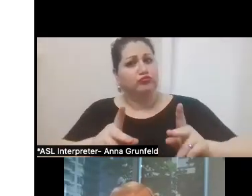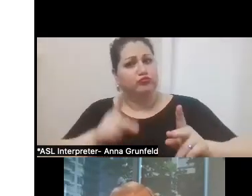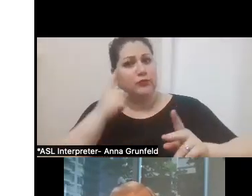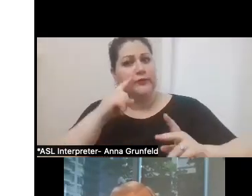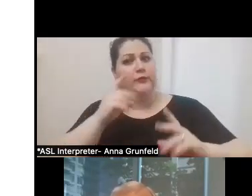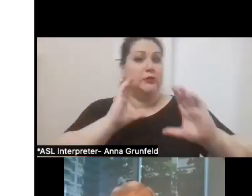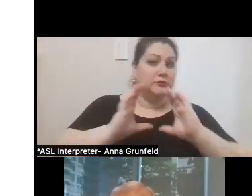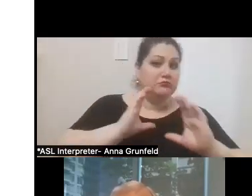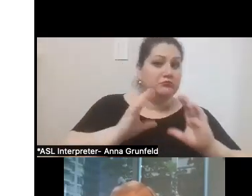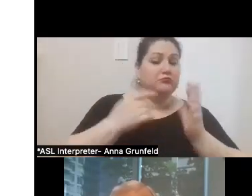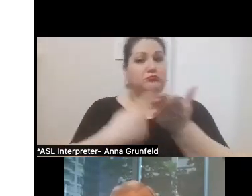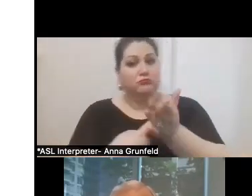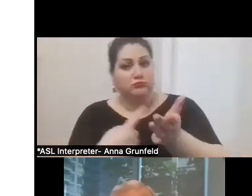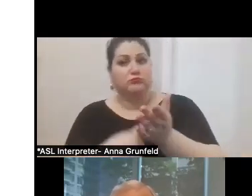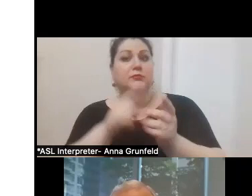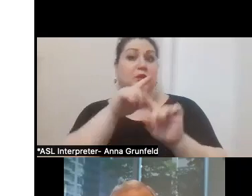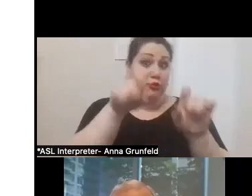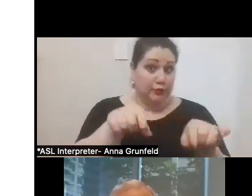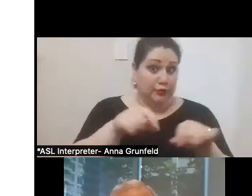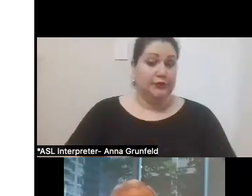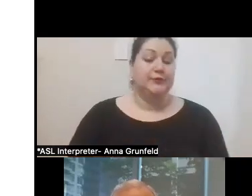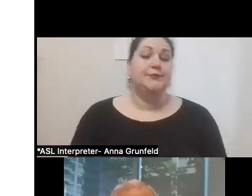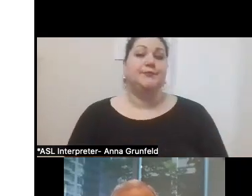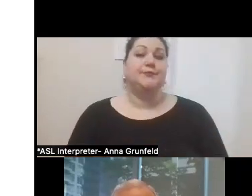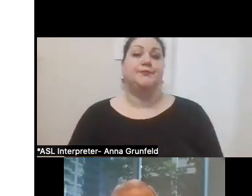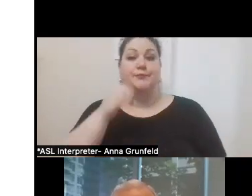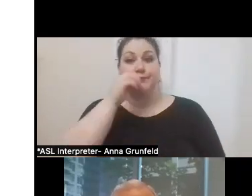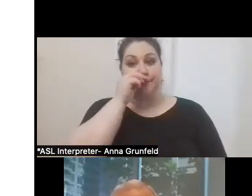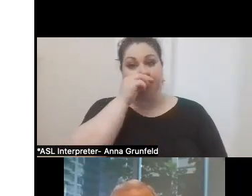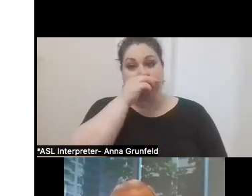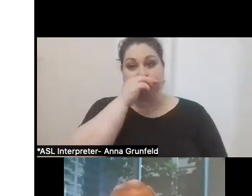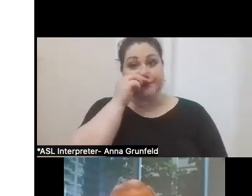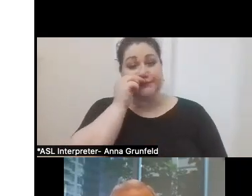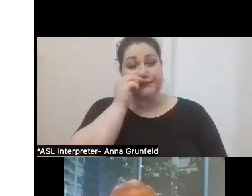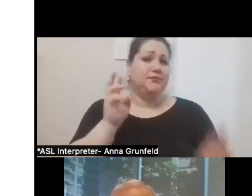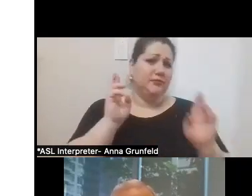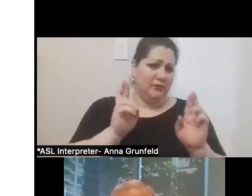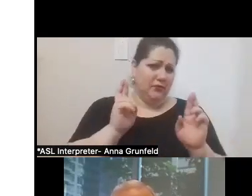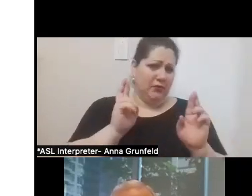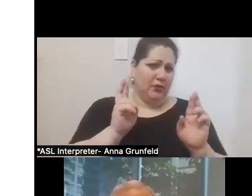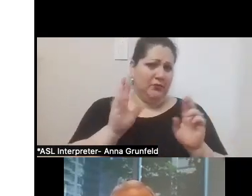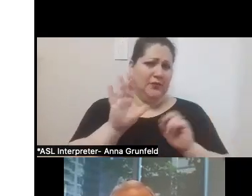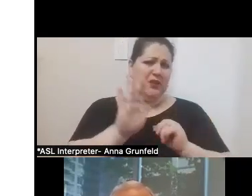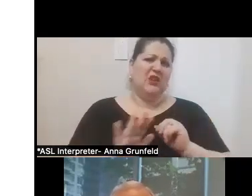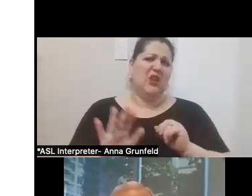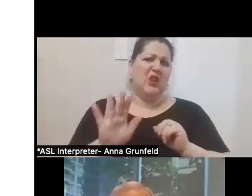So, I'm hoping that about that at a quarter to or 20 to today,